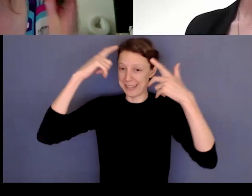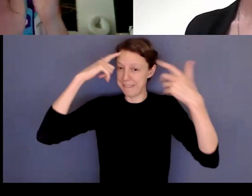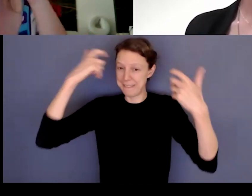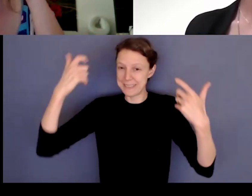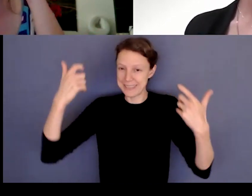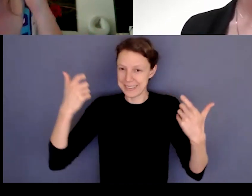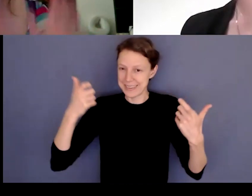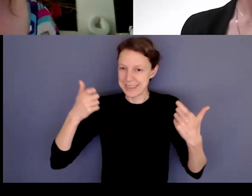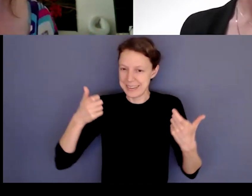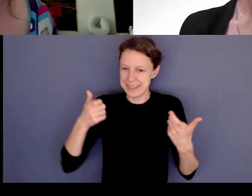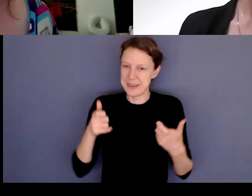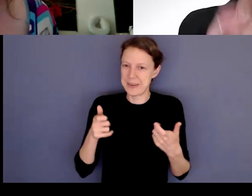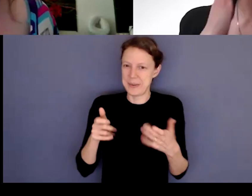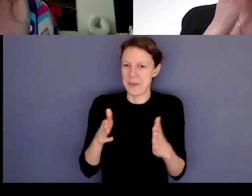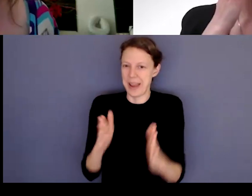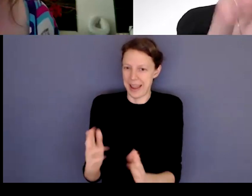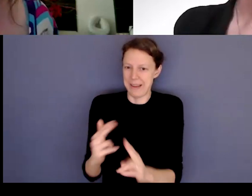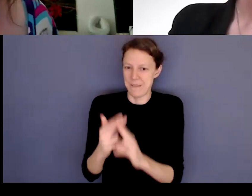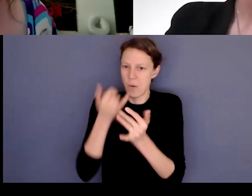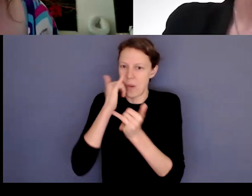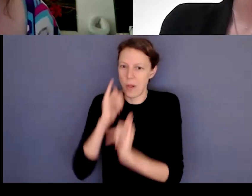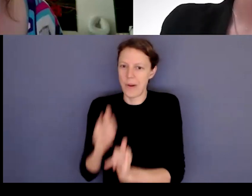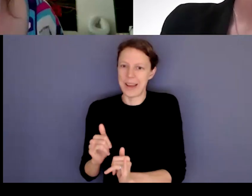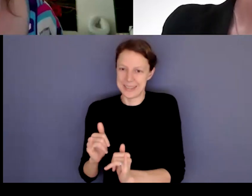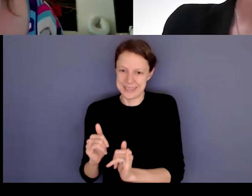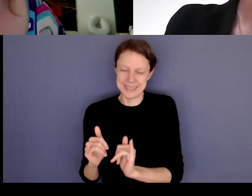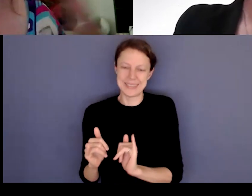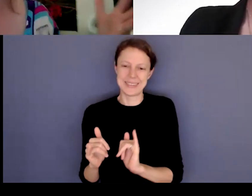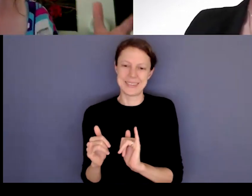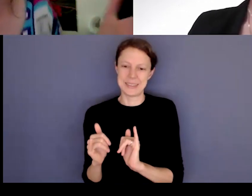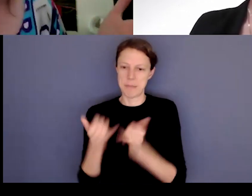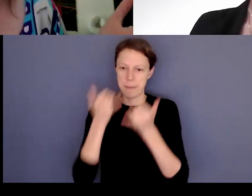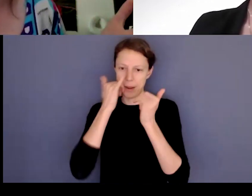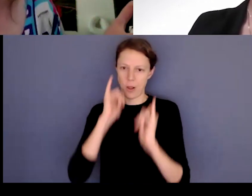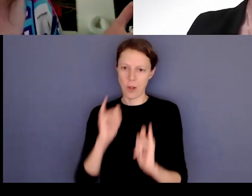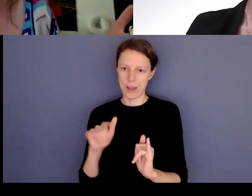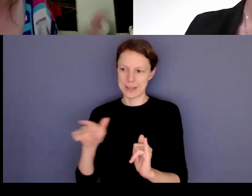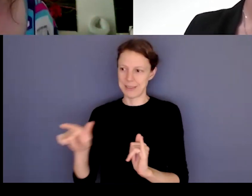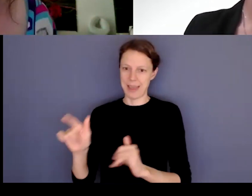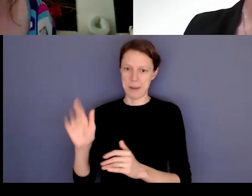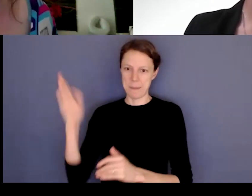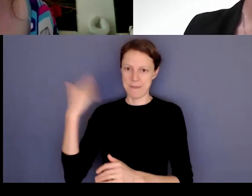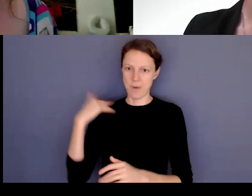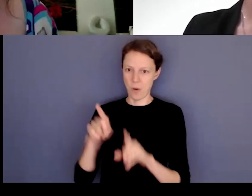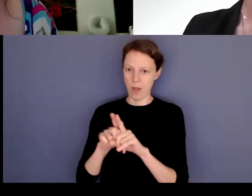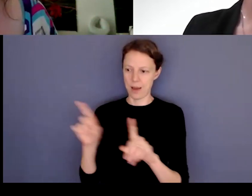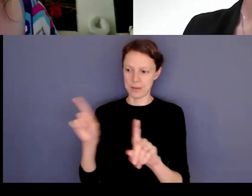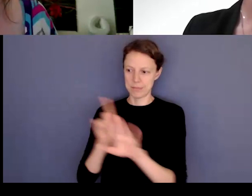for you know, for your lawyers, you may not have been the face of things as much in the past, but actually, it's a really nice